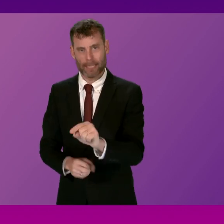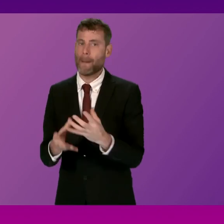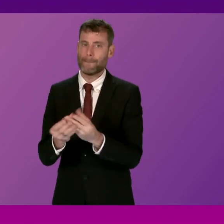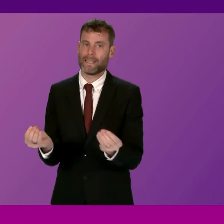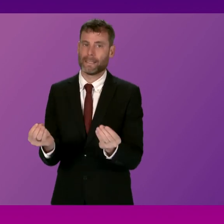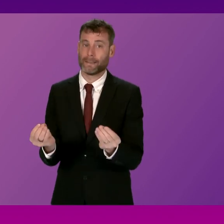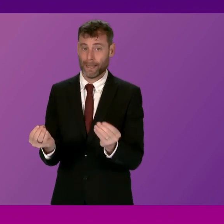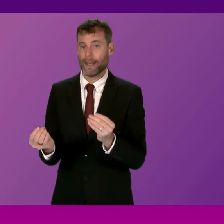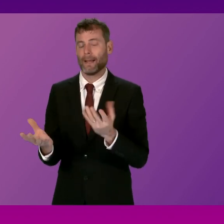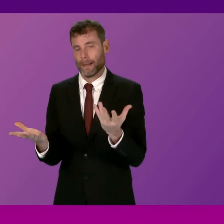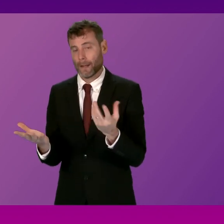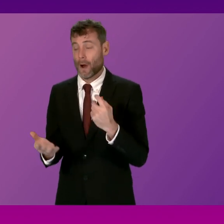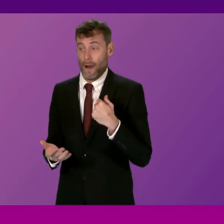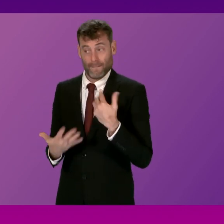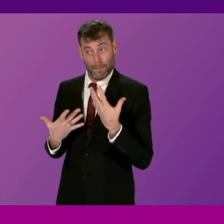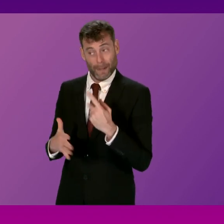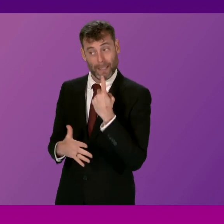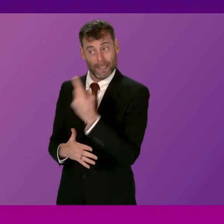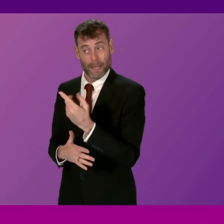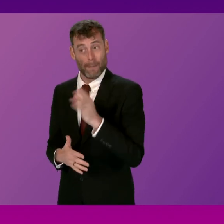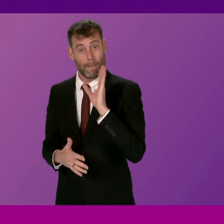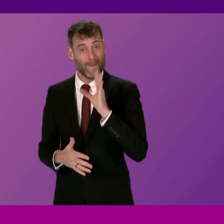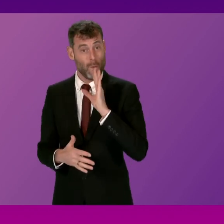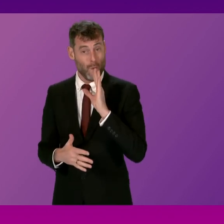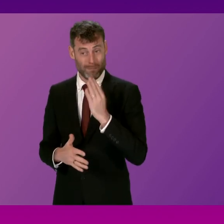As I said in my intervention on the minister, this is a timely debate, not least as it comes